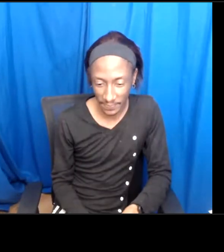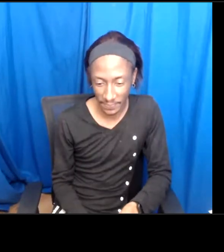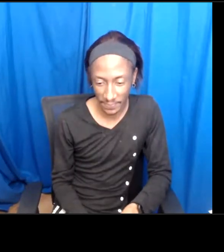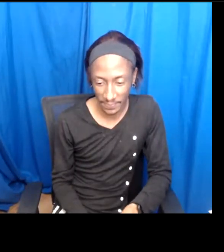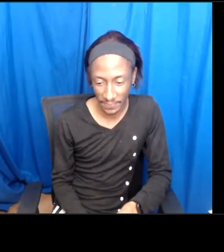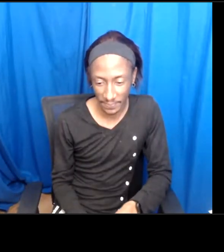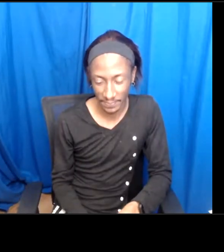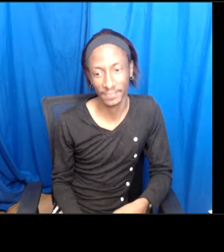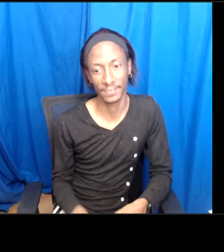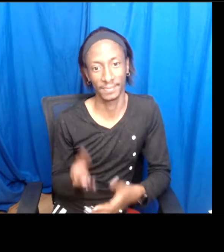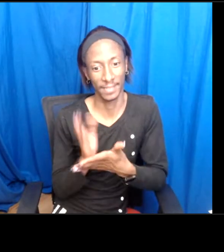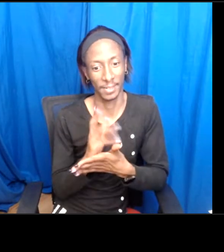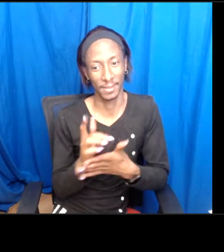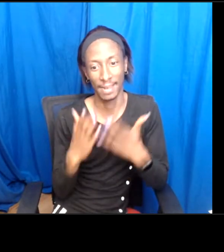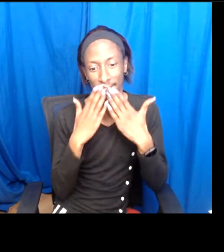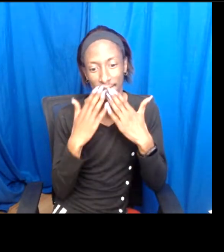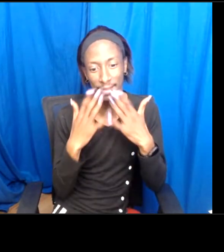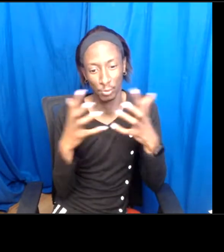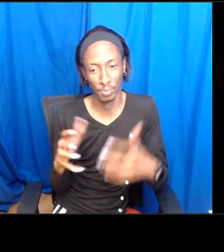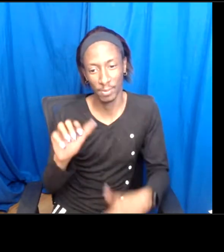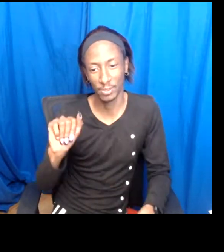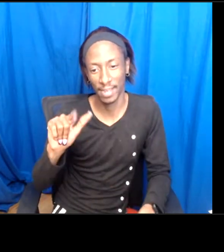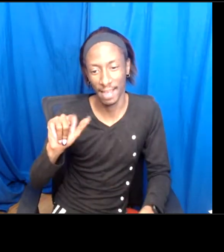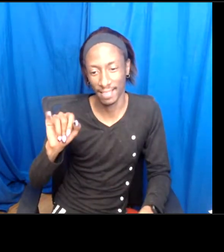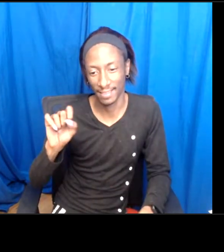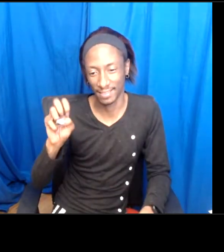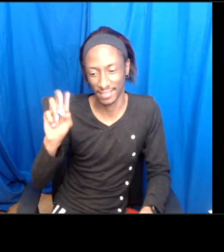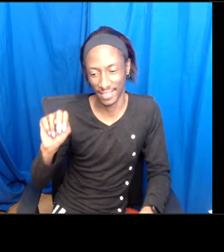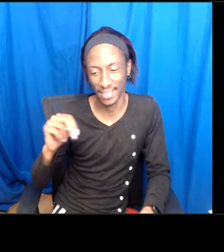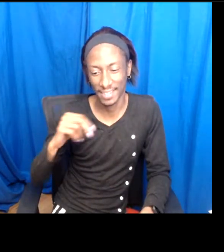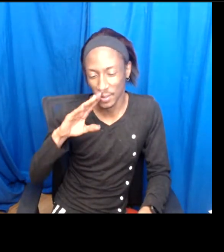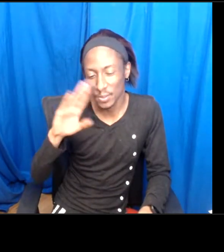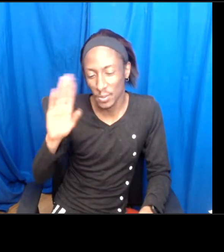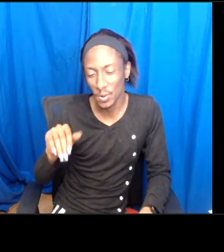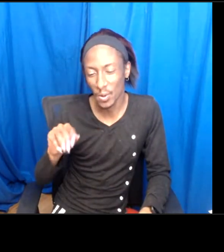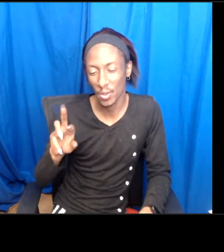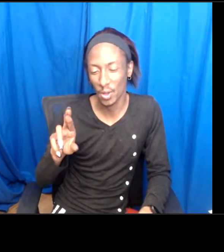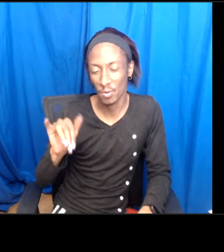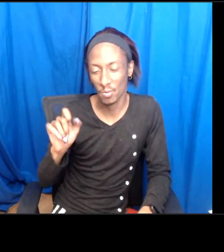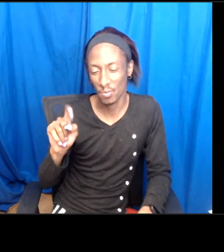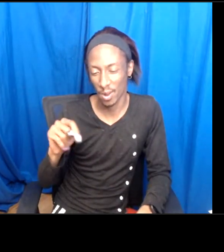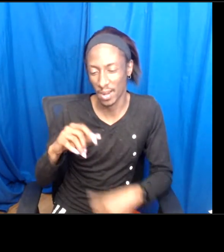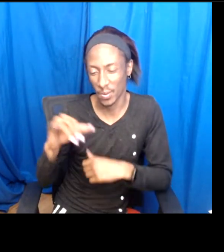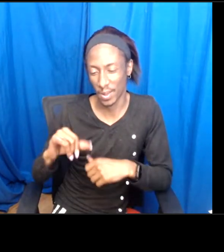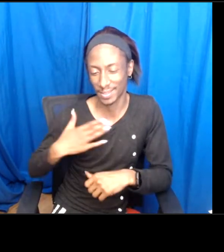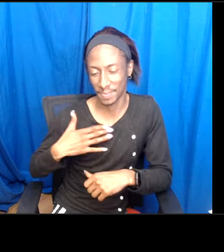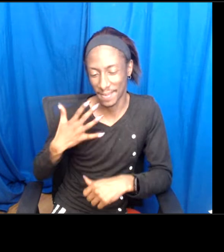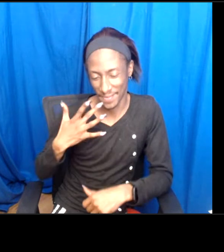All right, thank you so much Allison. I think you know that right whales are a favorite of mine. I brought my stuffed right whale